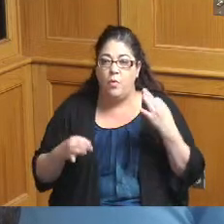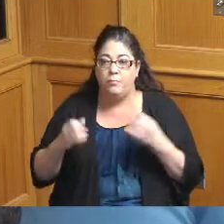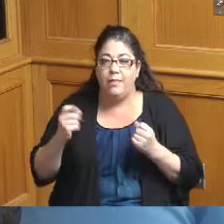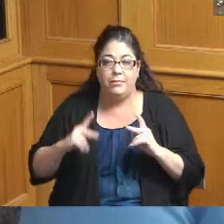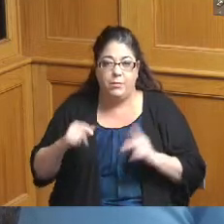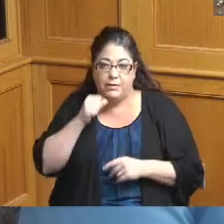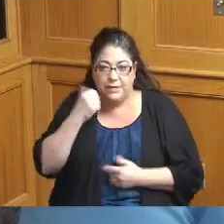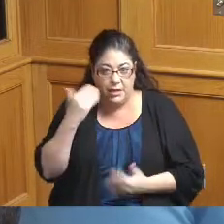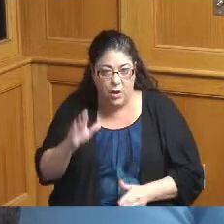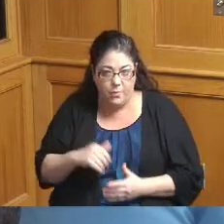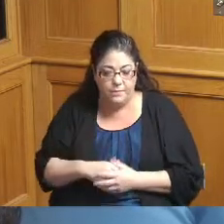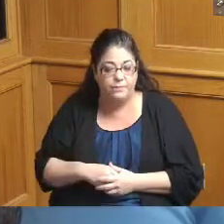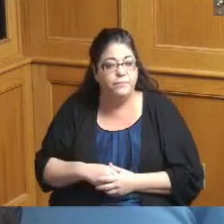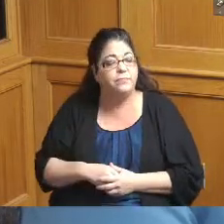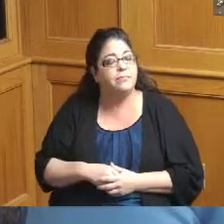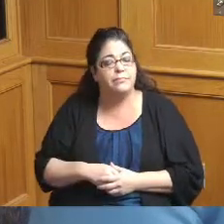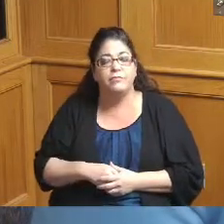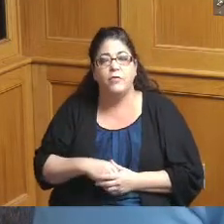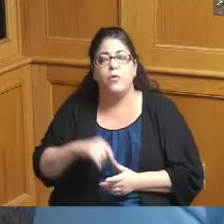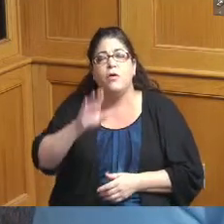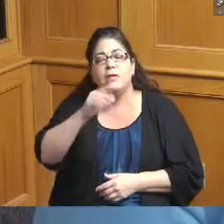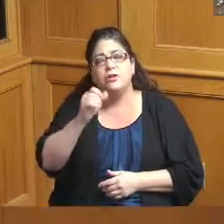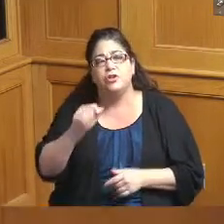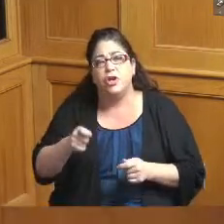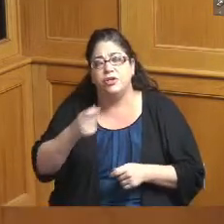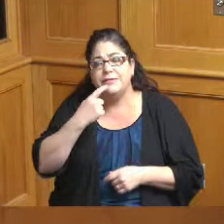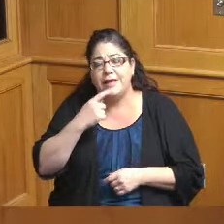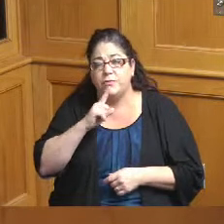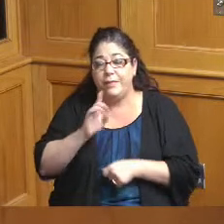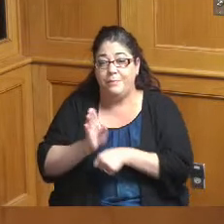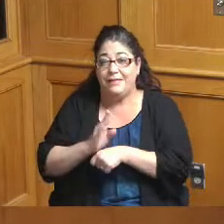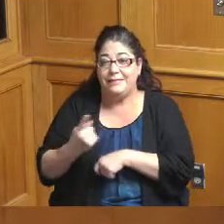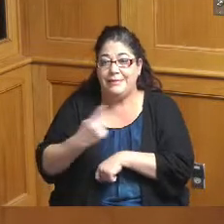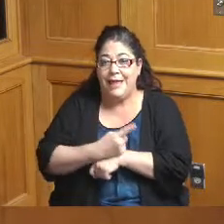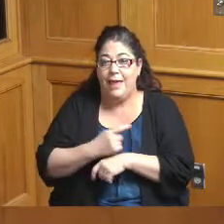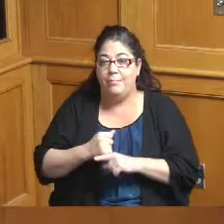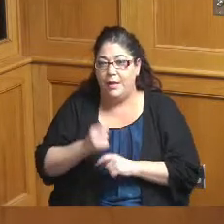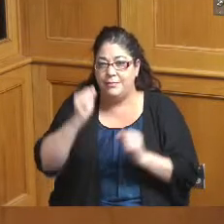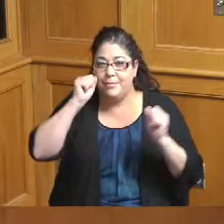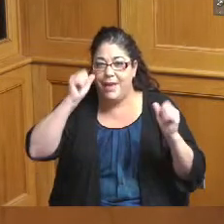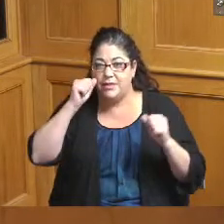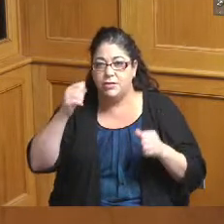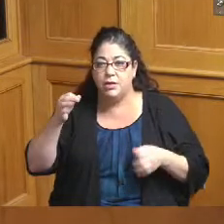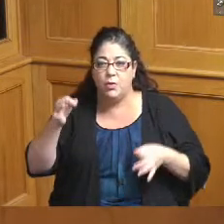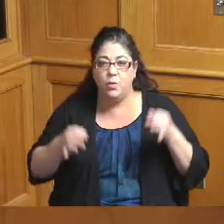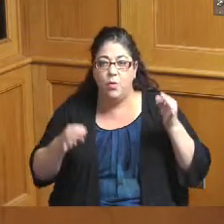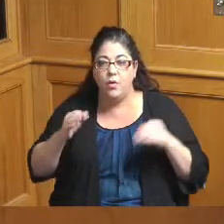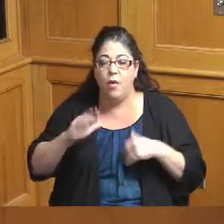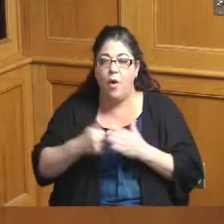it's kind of an amazing Court you have a busy day but I'll go through all 80 functions right now if